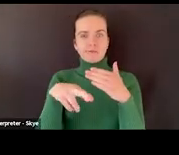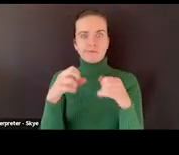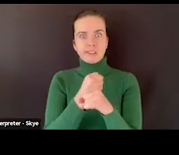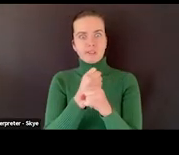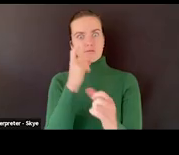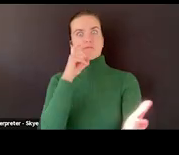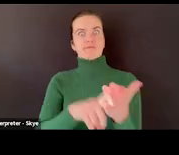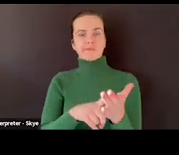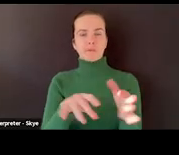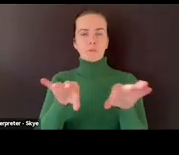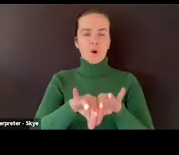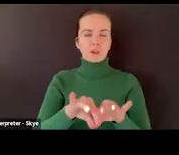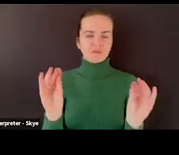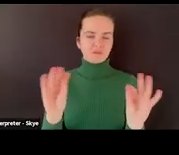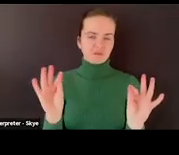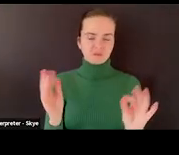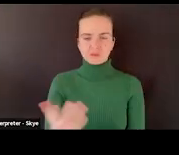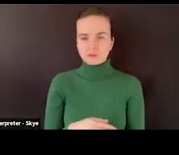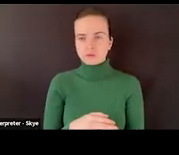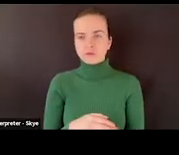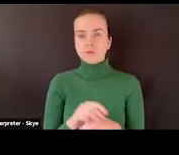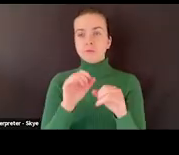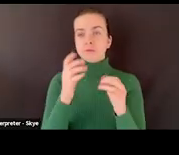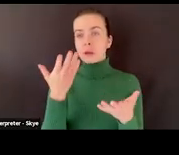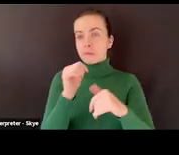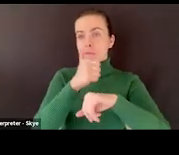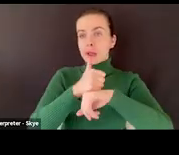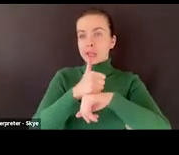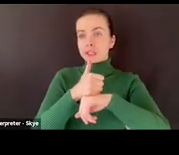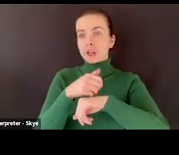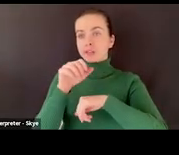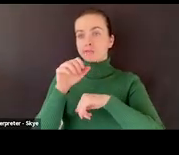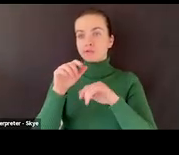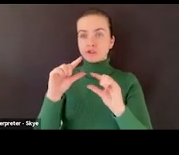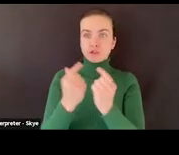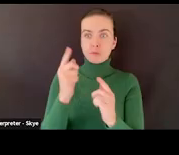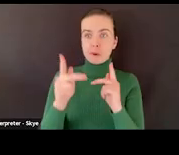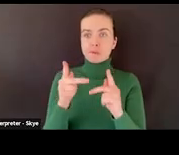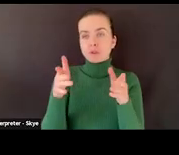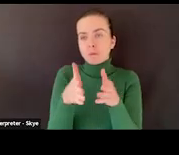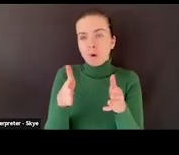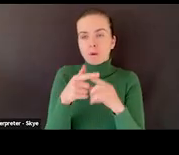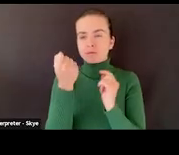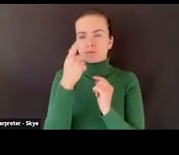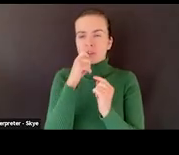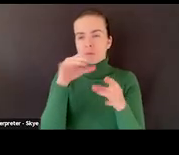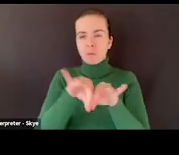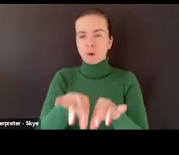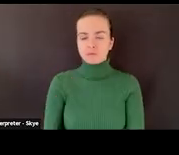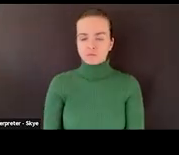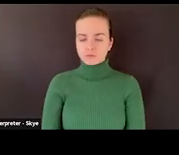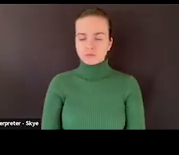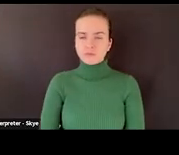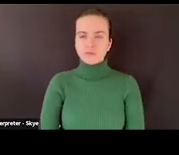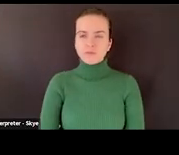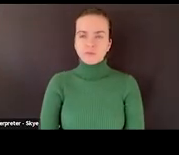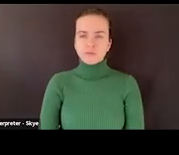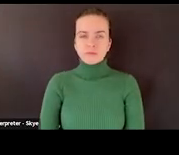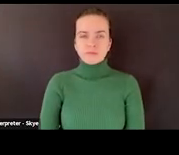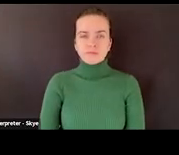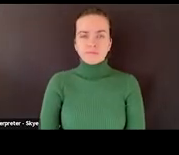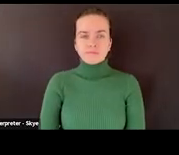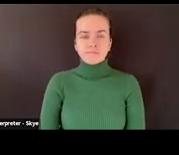This could be potentially based on the fact that the sample was small, but it was not significant.